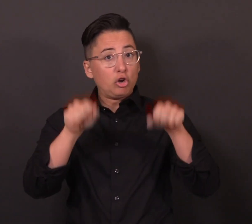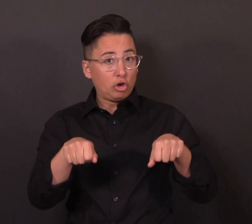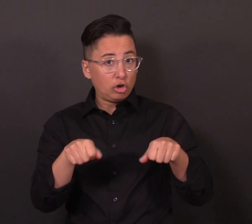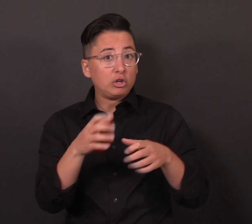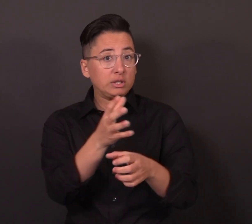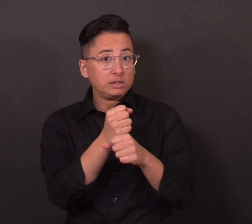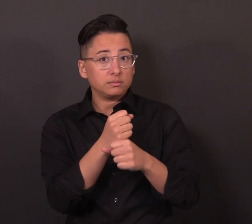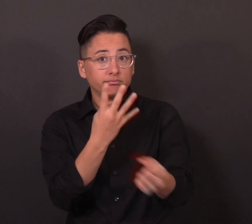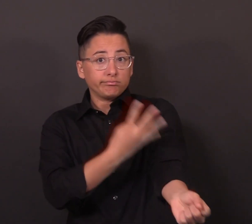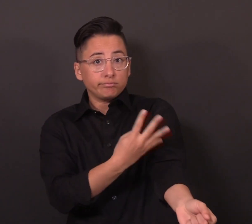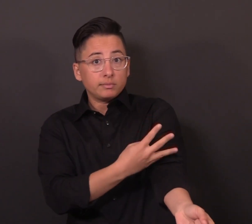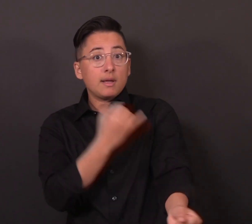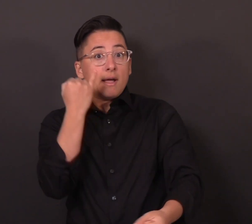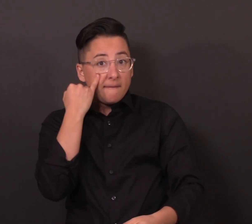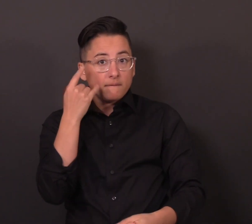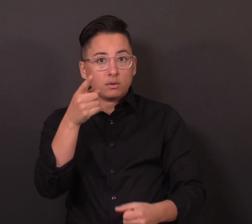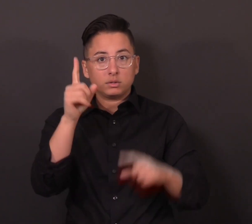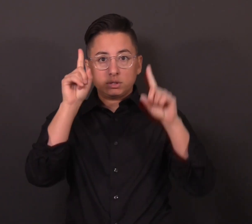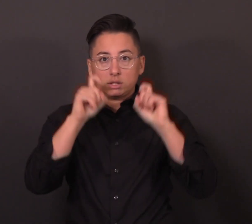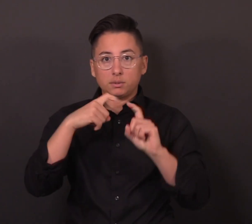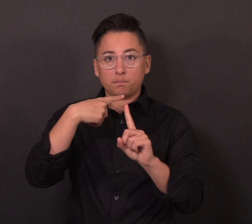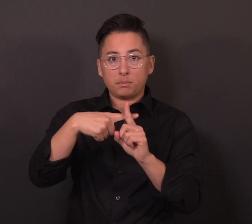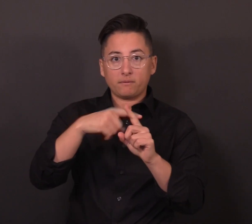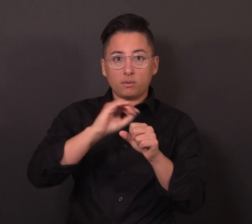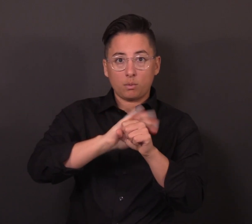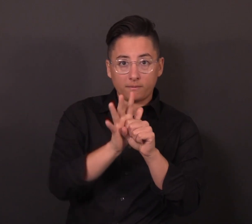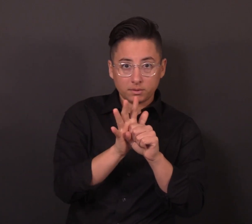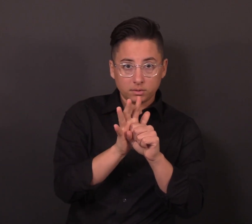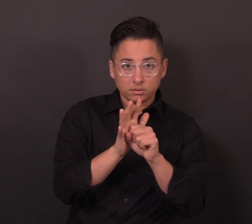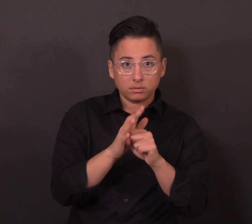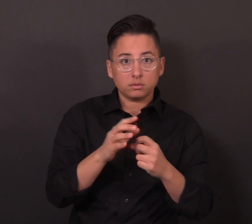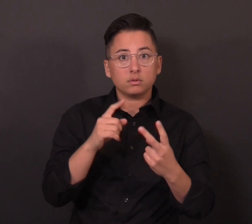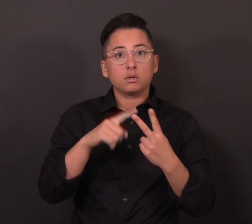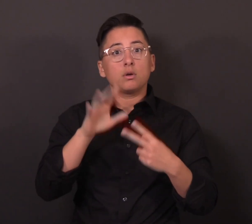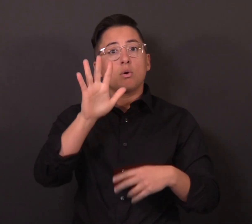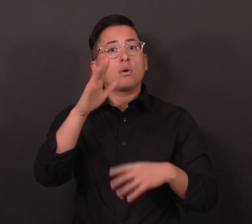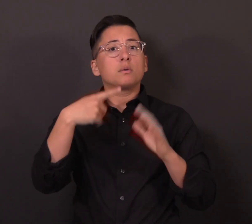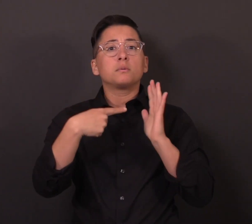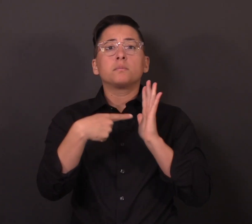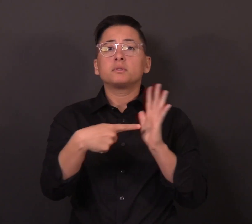You may be able to get monoclonal antibodies if you test positive for COVID-19;